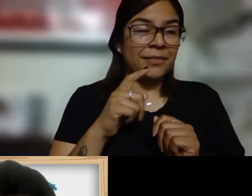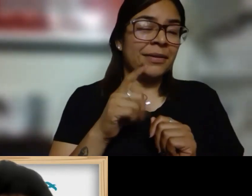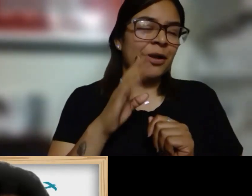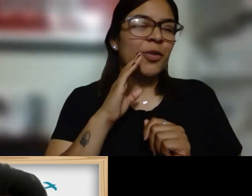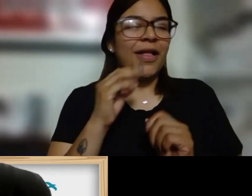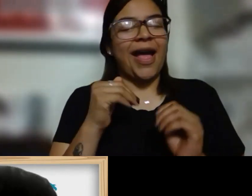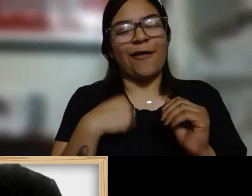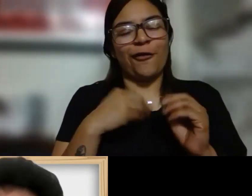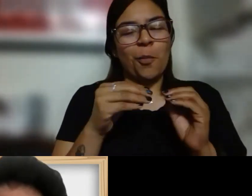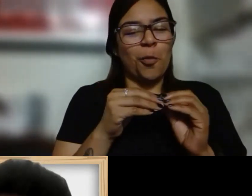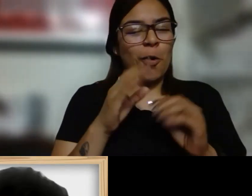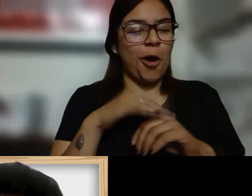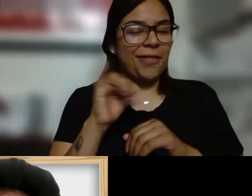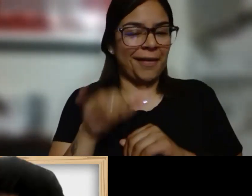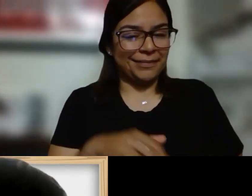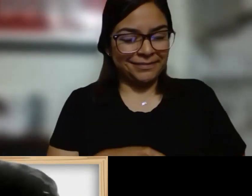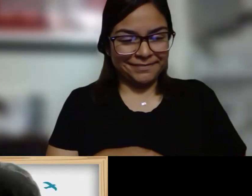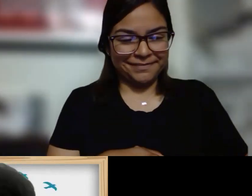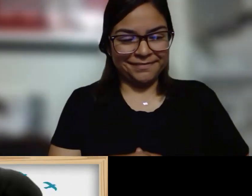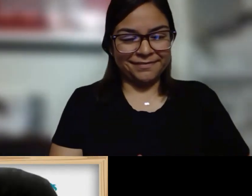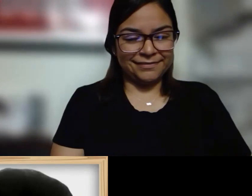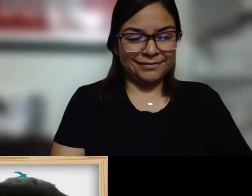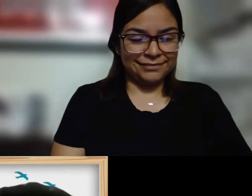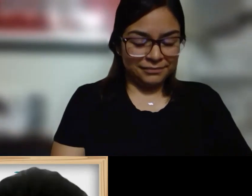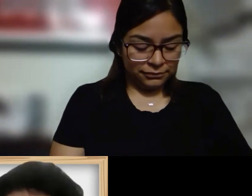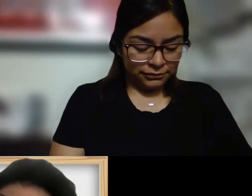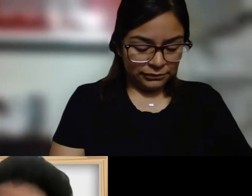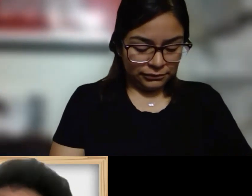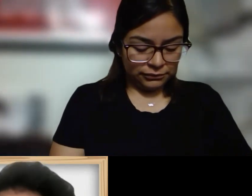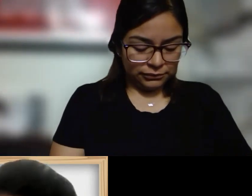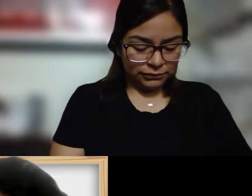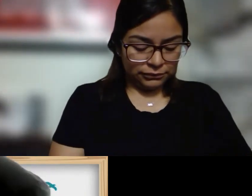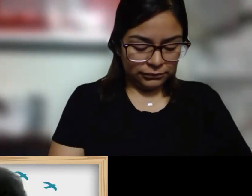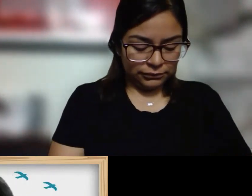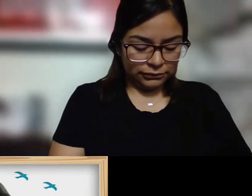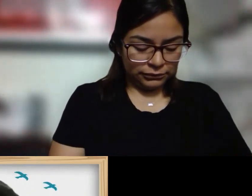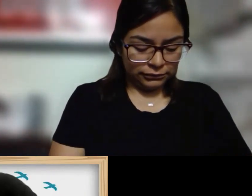that